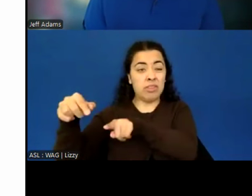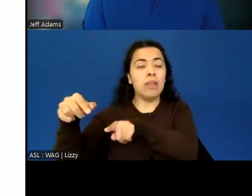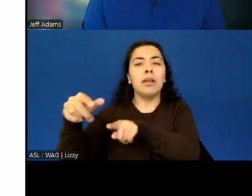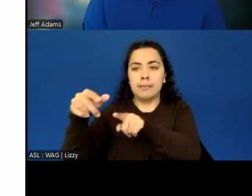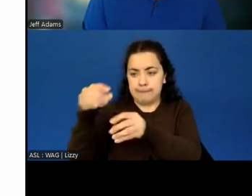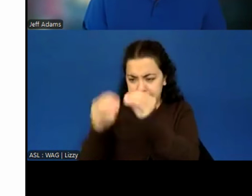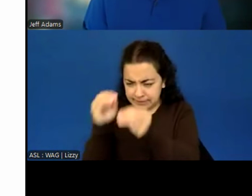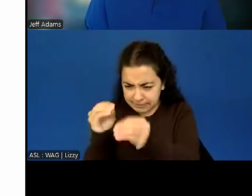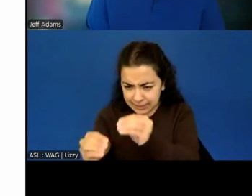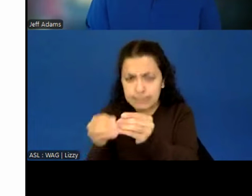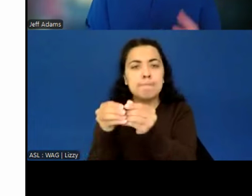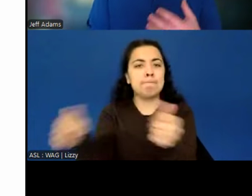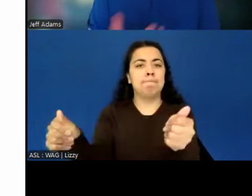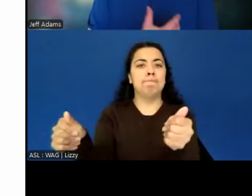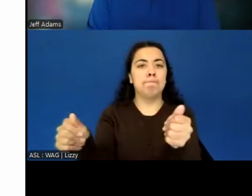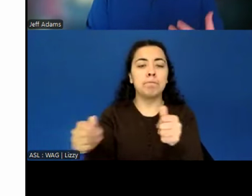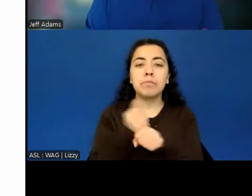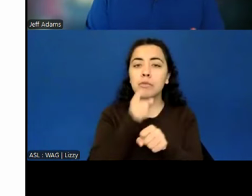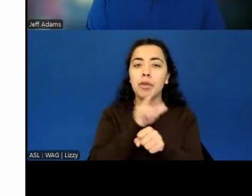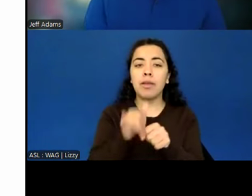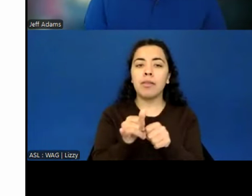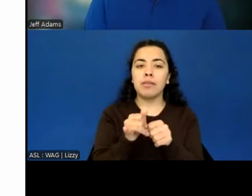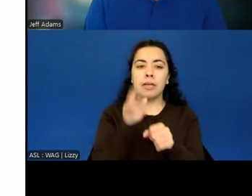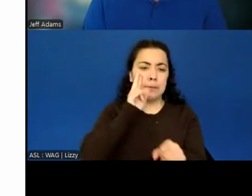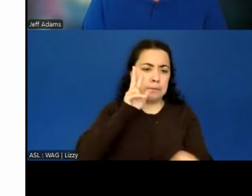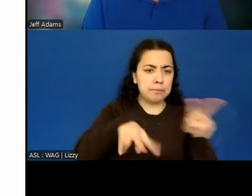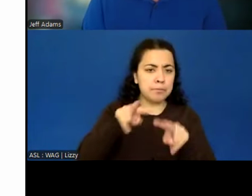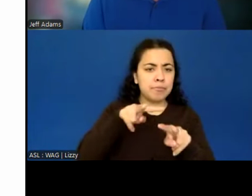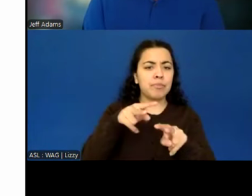This is why during the remediation, it is crucial to come back and focus on regression,